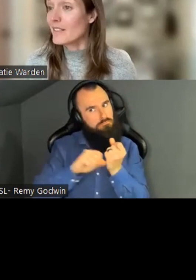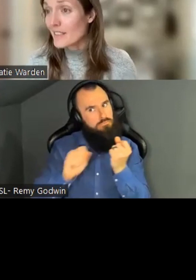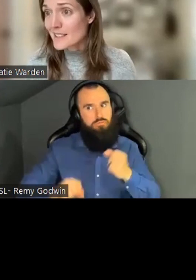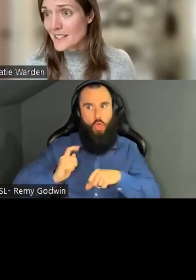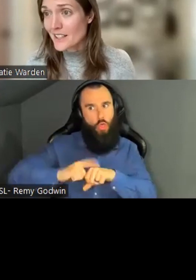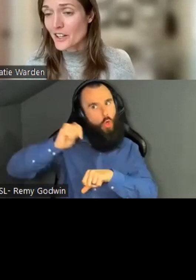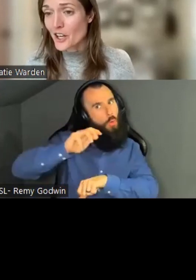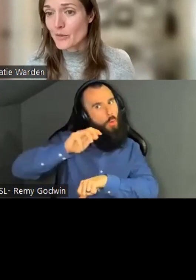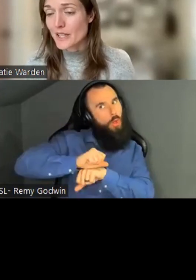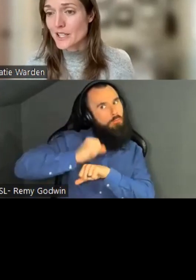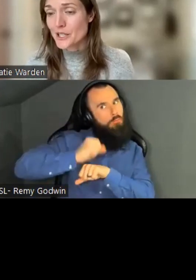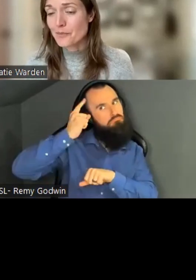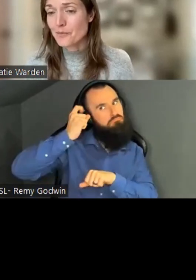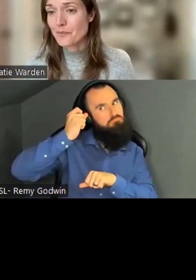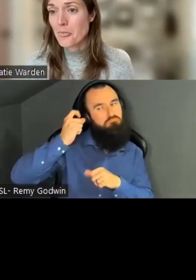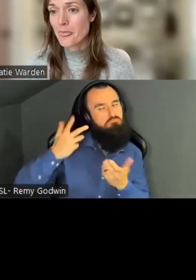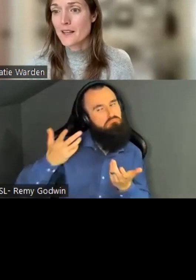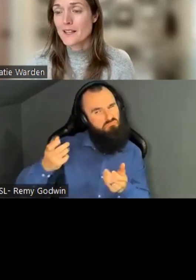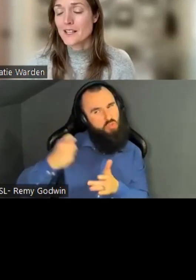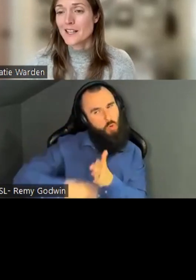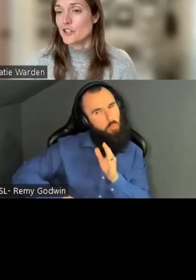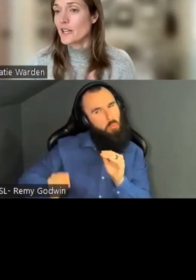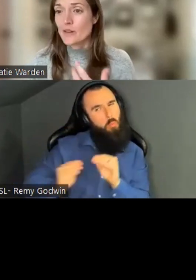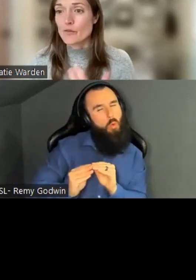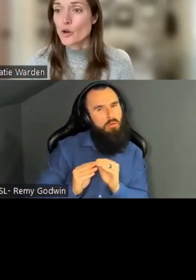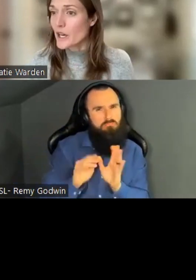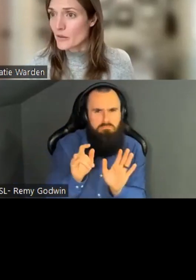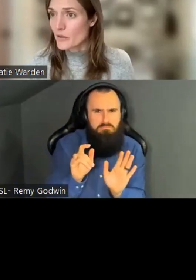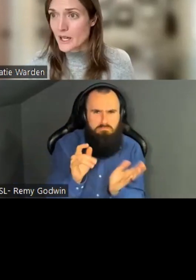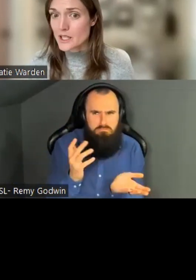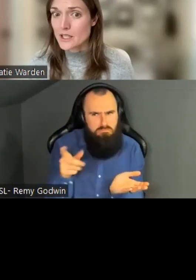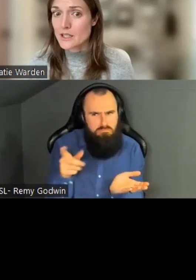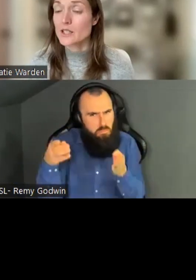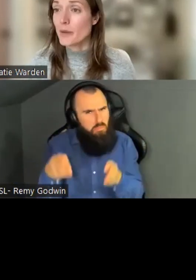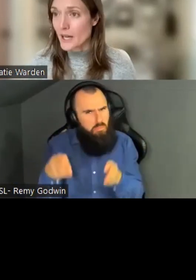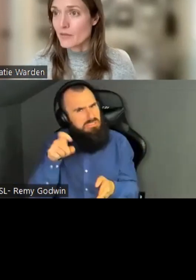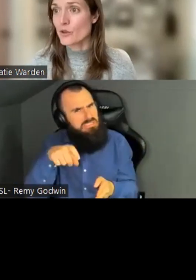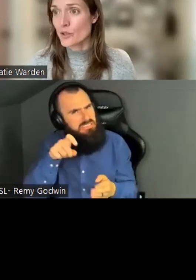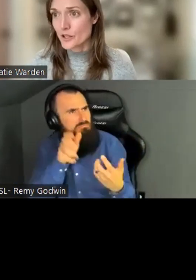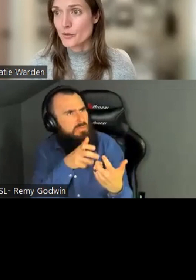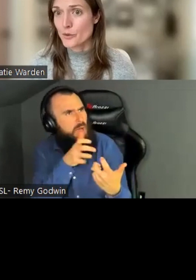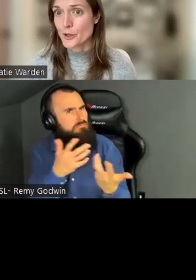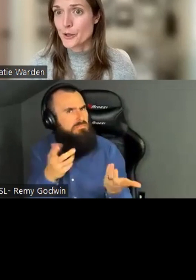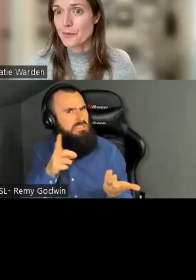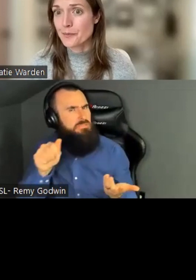if that's a needed accommodation. You can't require a patient to pay for an interpreter.